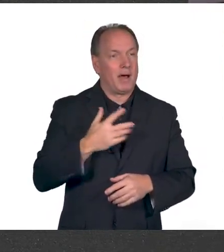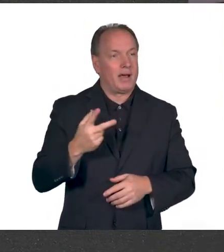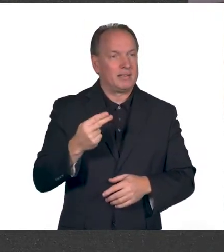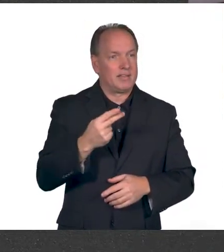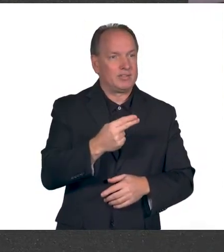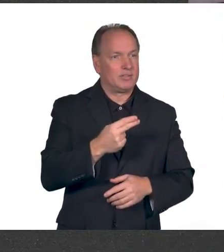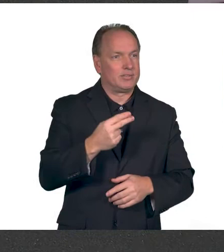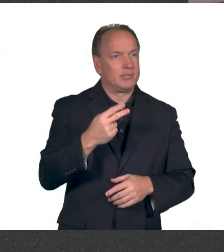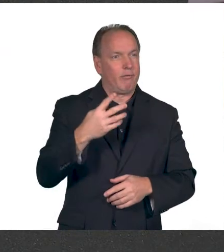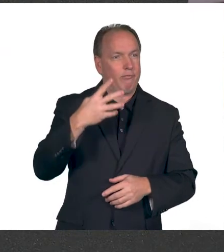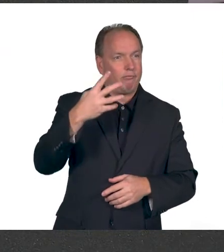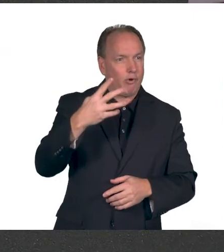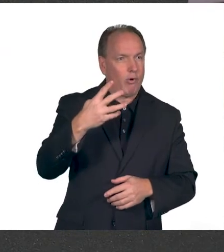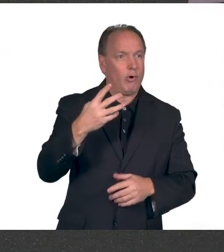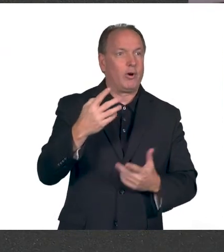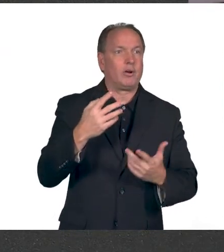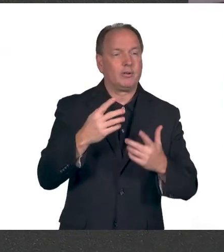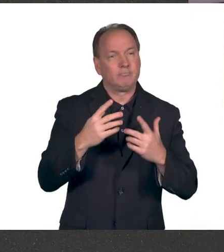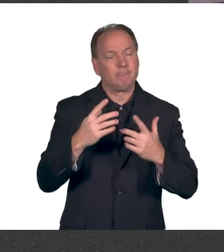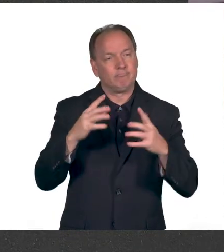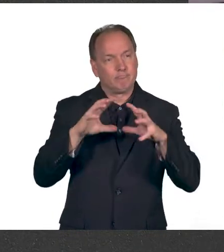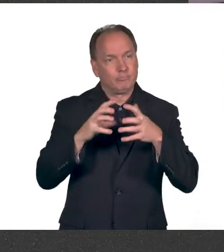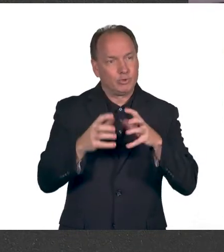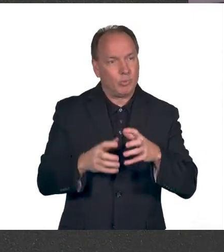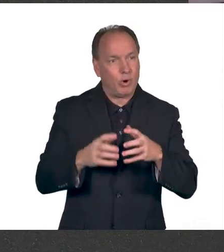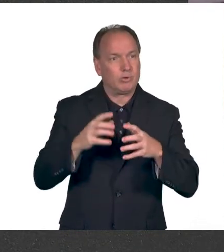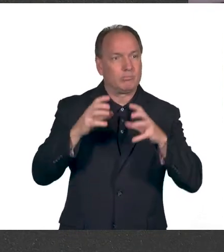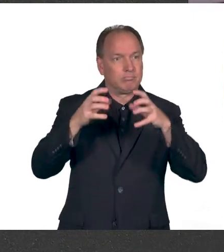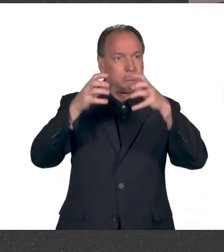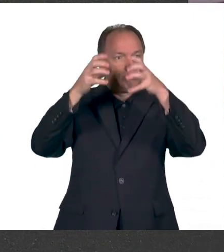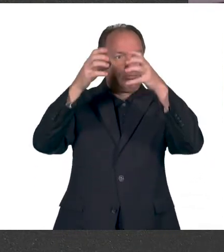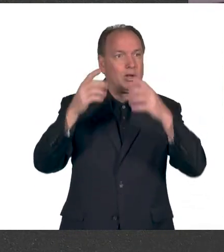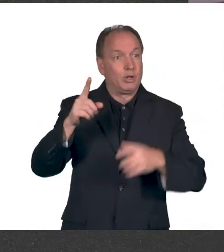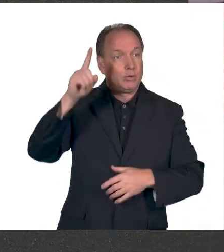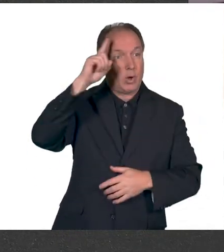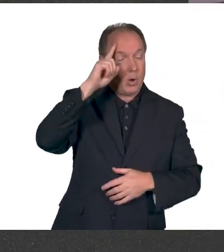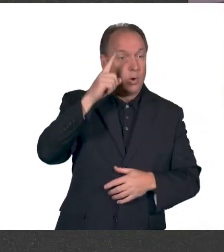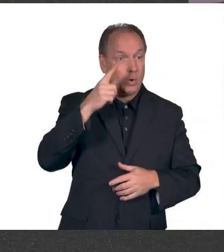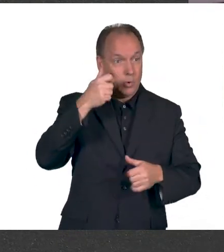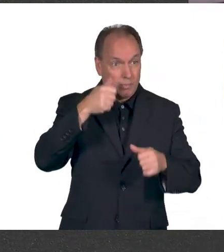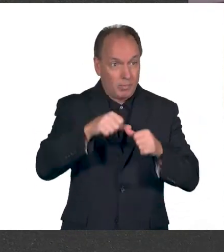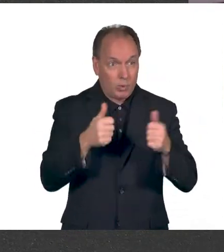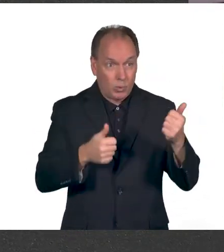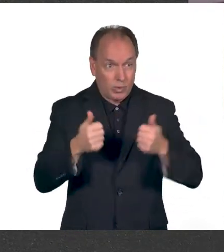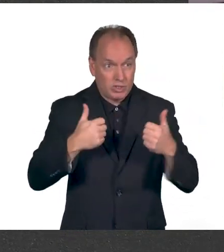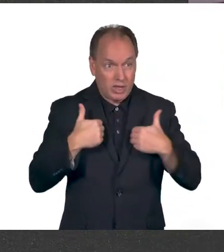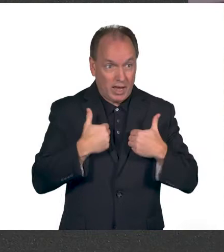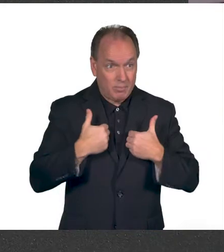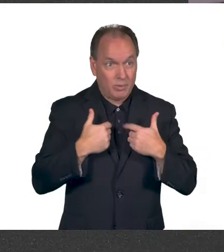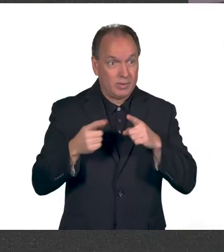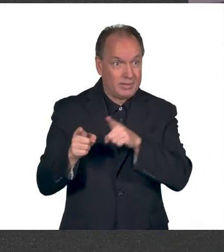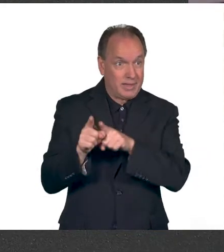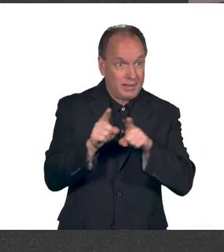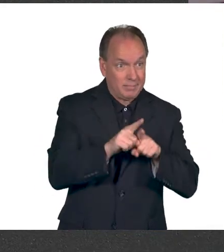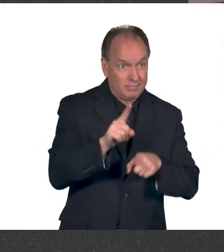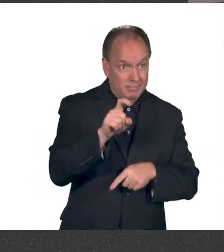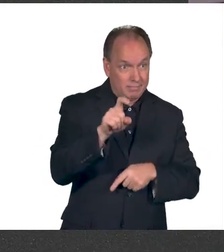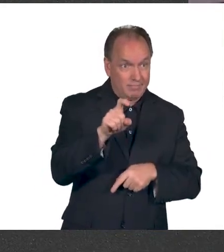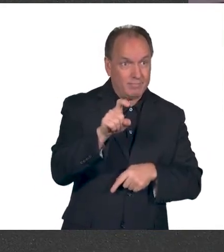my scissors are four snowballs tall, do you remember which animal was four snowballs tall?